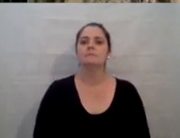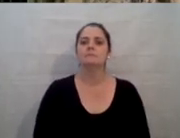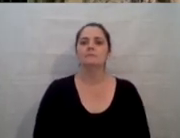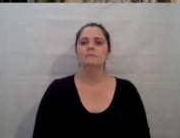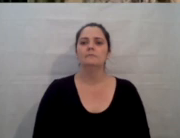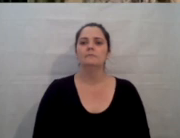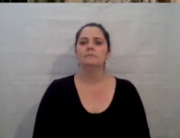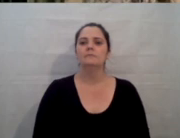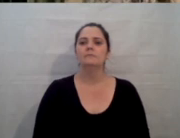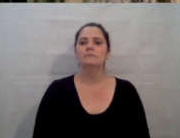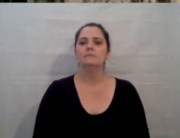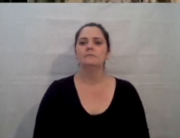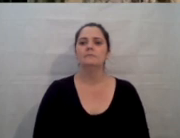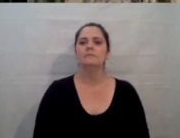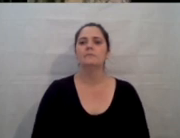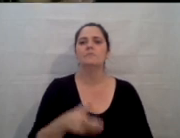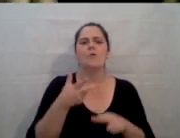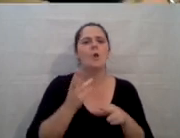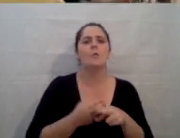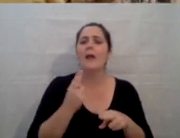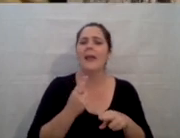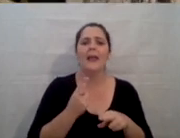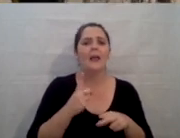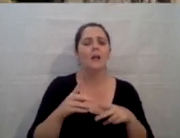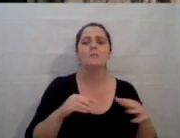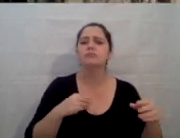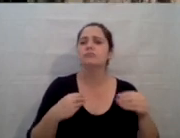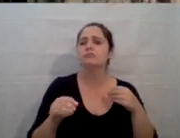Really really quick, really loose – you should be able to map out that